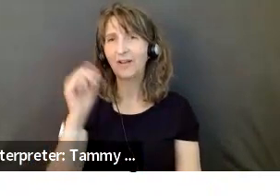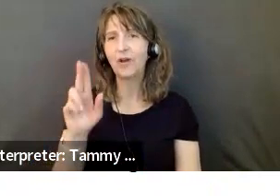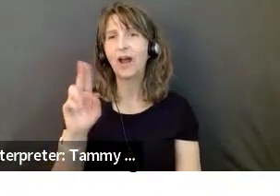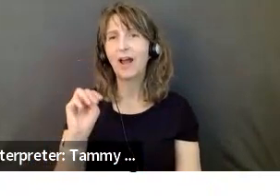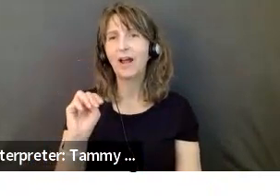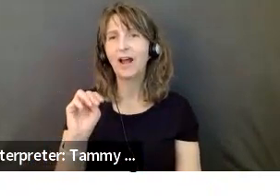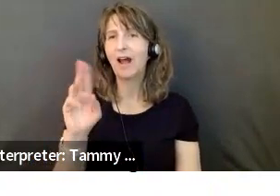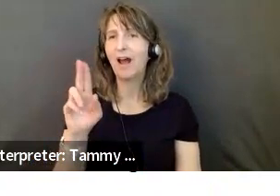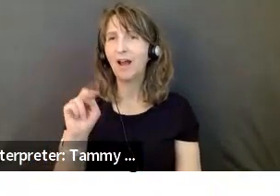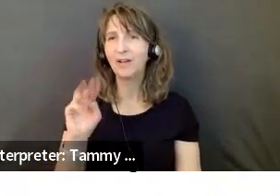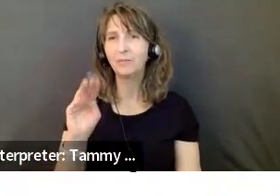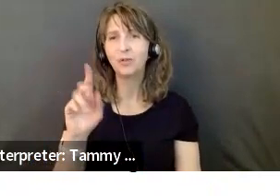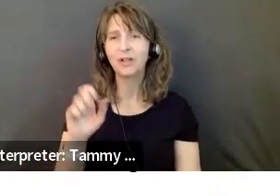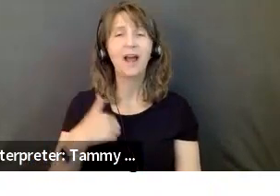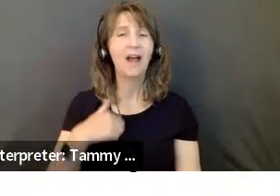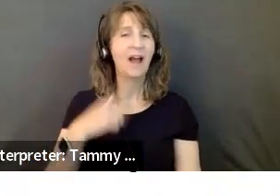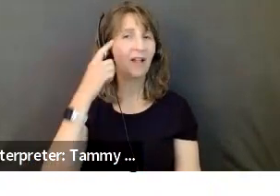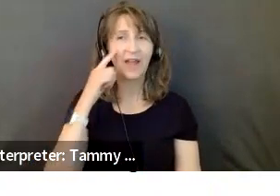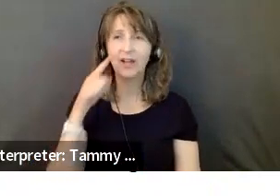Sorry you did myself Ashley and then didn't I need myself I think you covered all that very well so I'm good to go to the next lot.